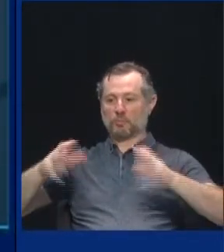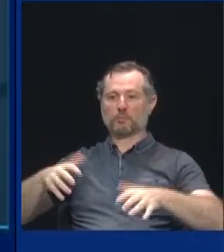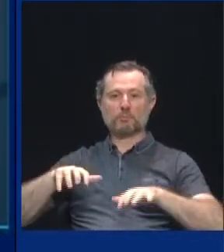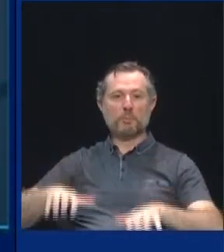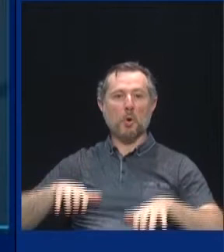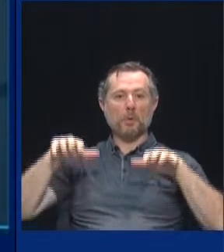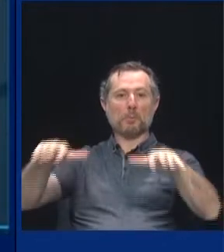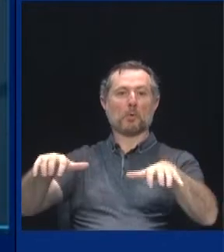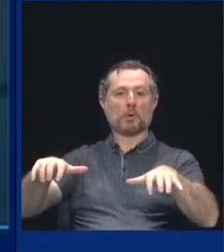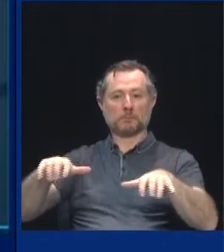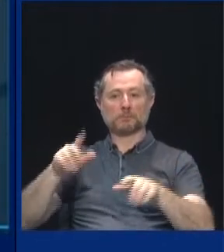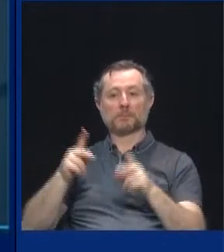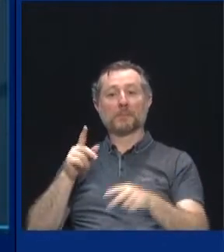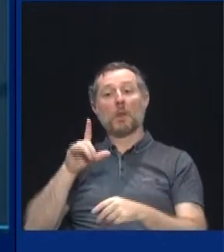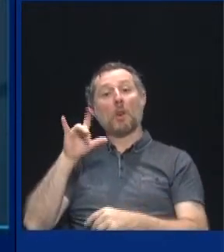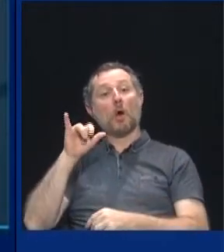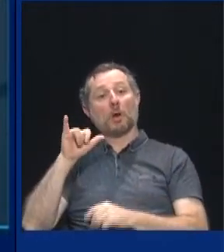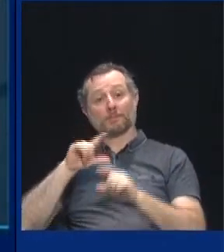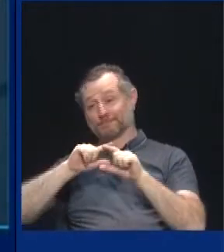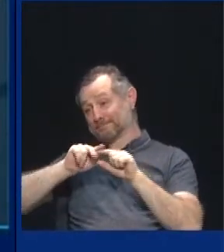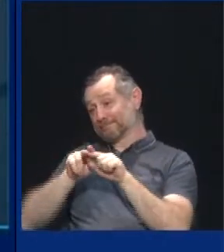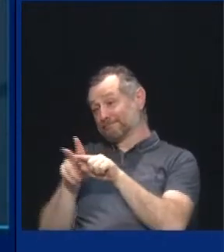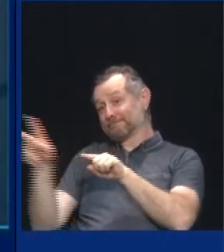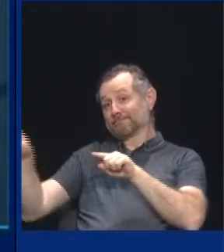CITY, WHICH IS NOT SURPRISING, BECAUSE NEW YORK CITY HAS THE